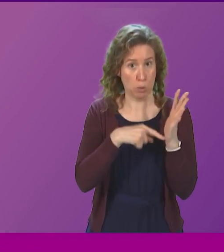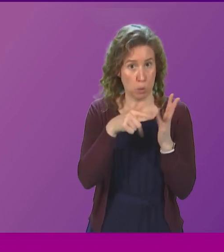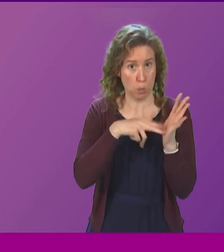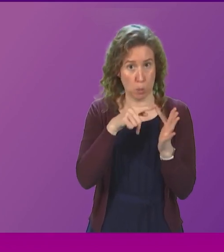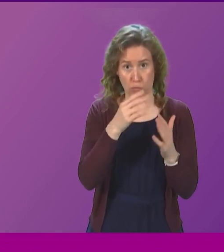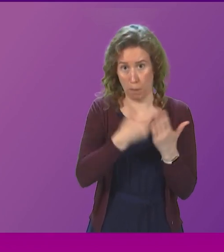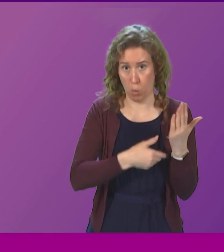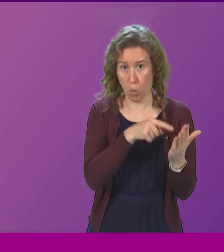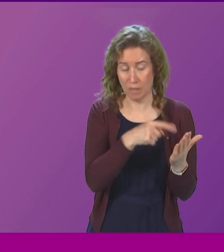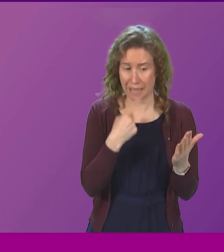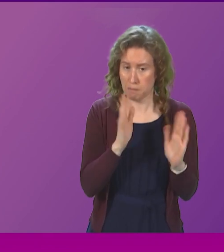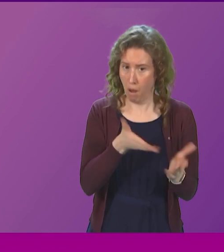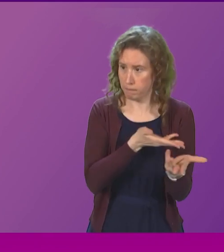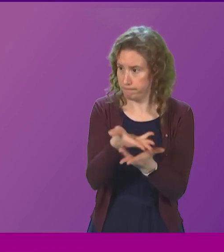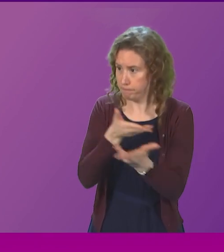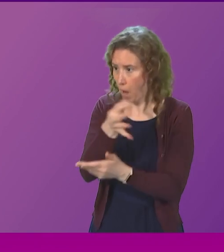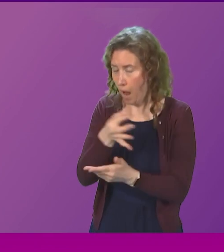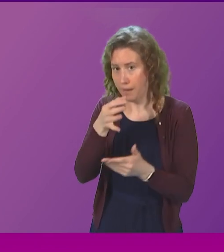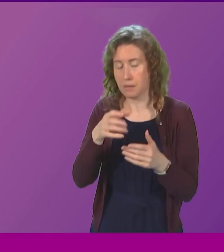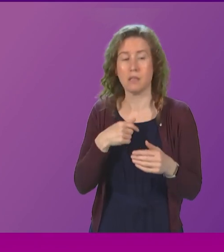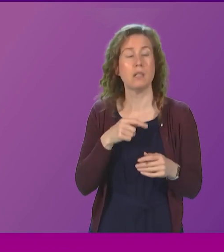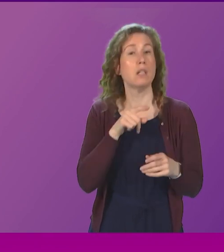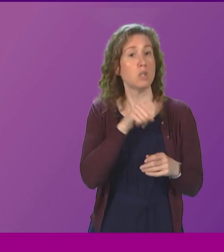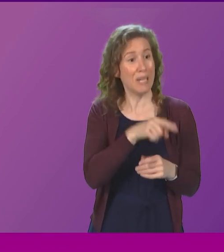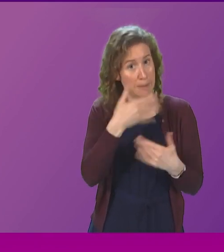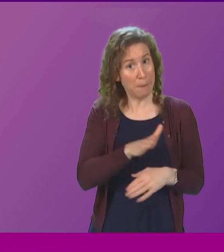Mr Campbell has spent the past few months visiting and engaging with island communities